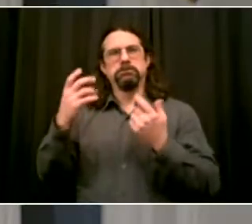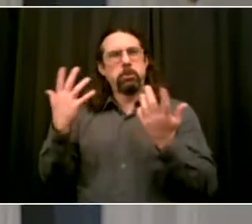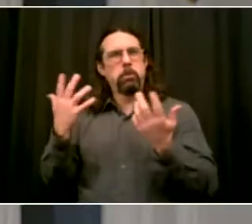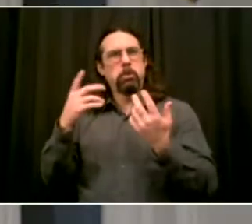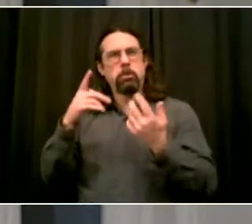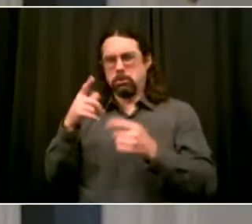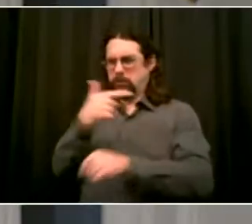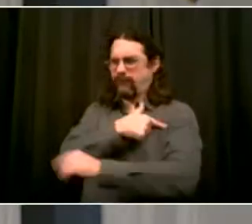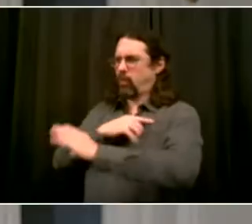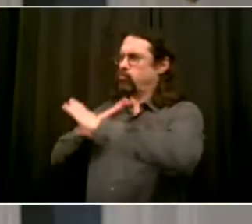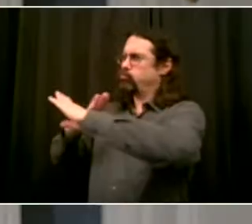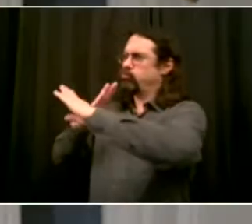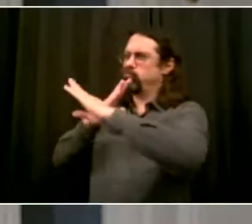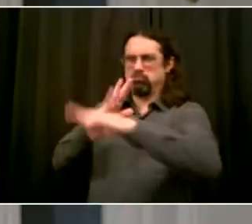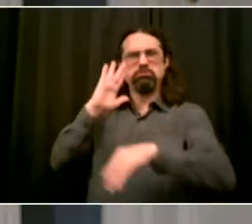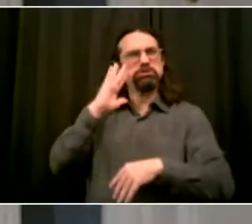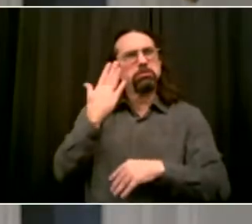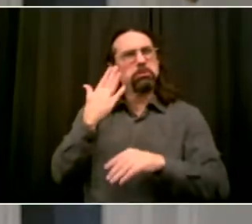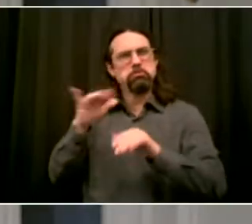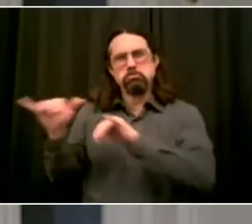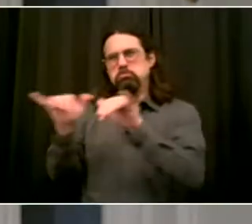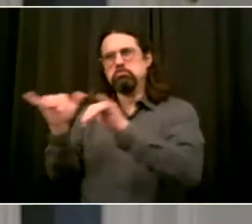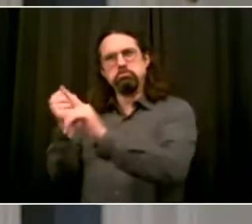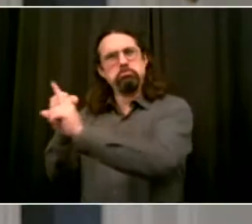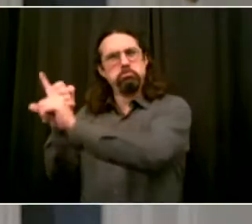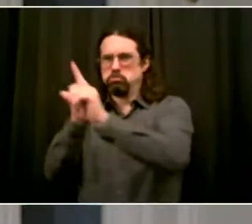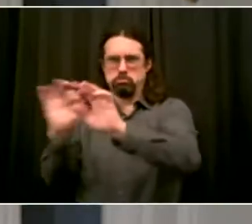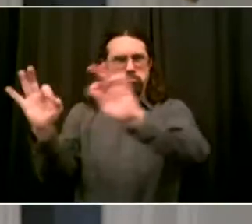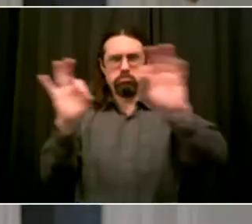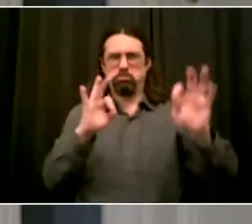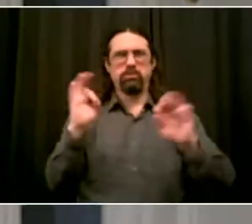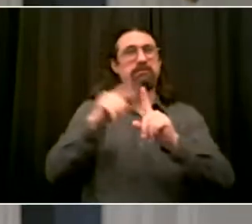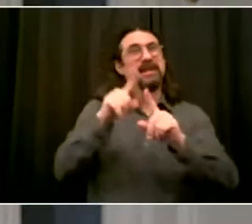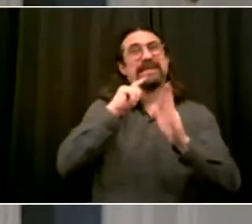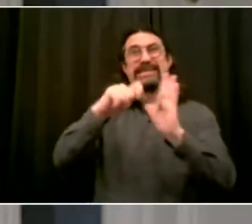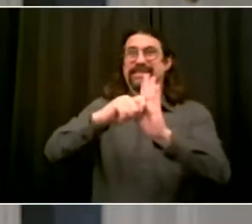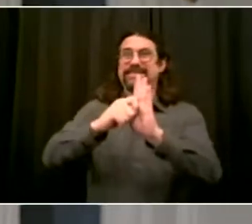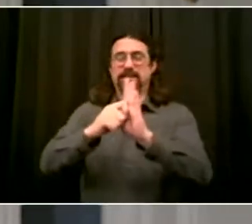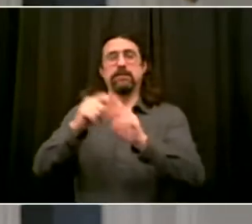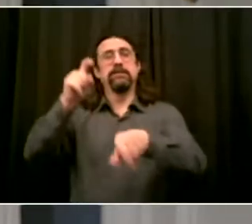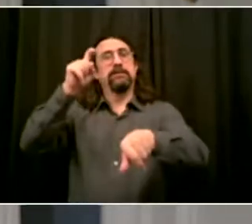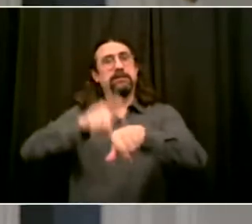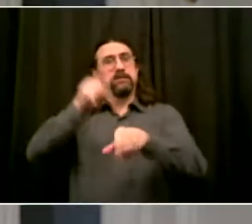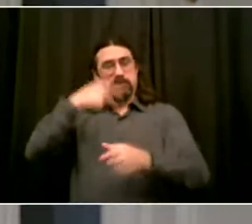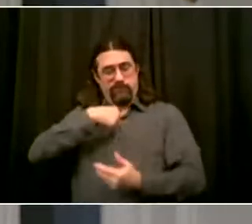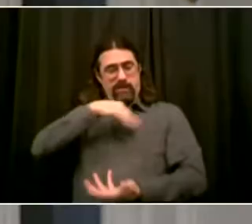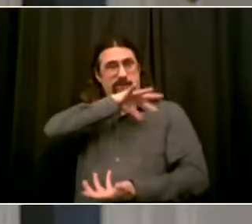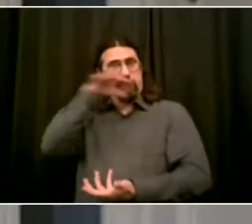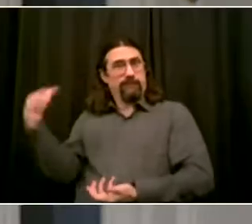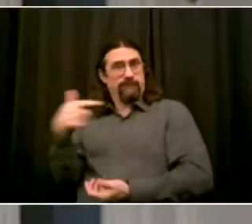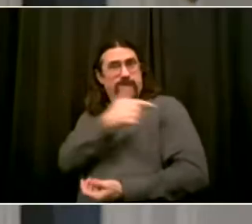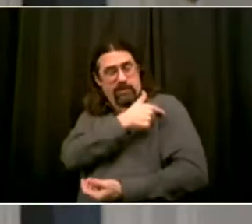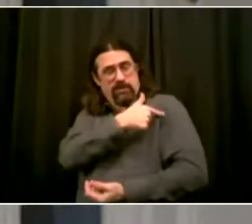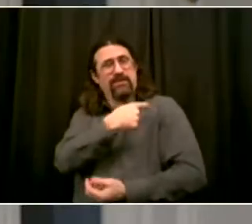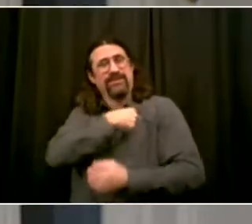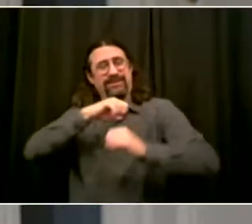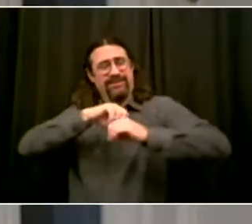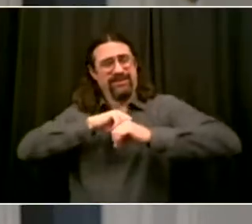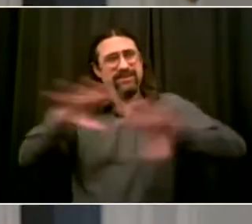TO REVIEW THE DATA IS ON SHOW THE EFFECTIVENESS ACROSS POPULATIONS. THAT ARE FOCUSED HAS TO BE THTHAT